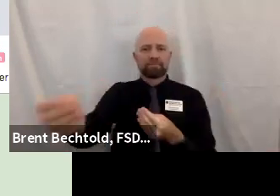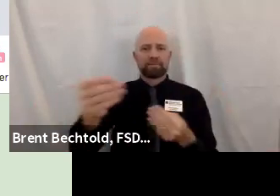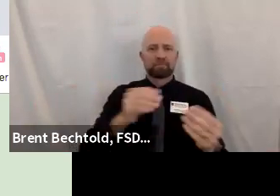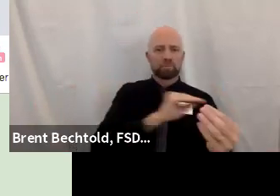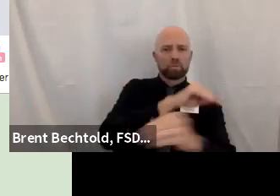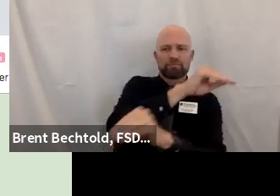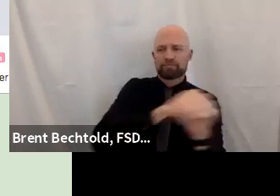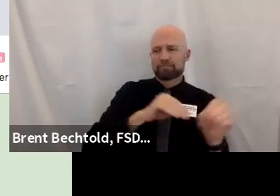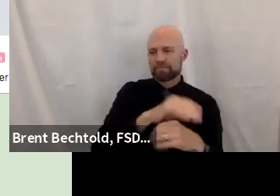action